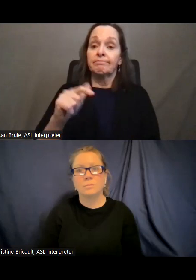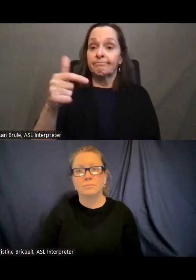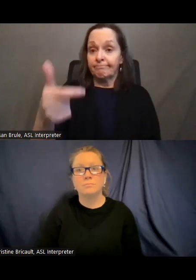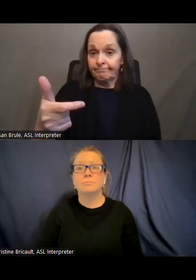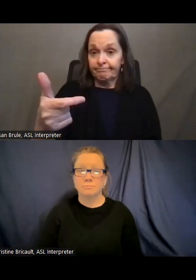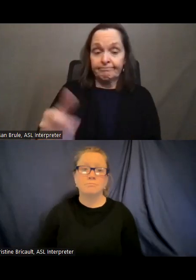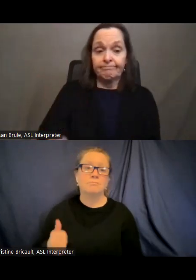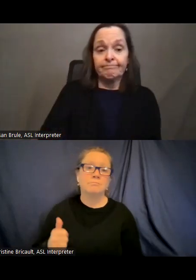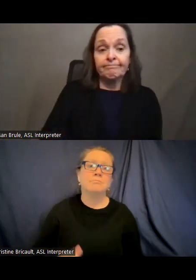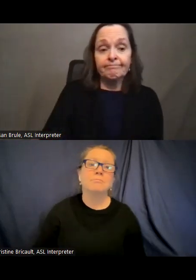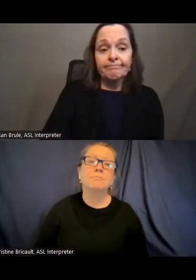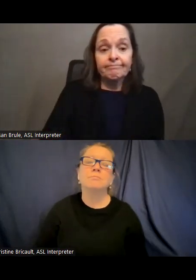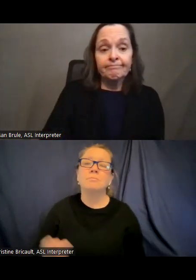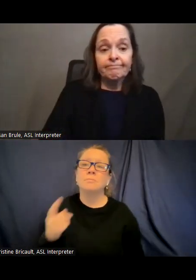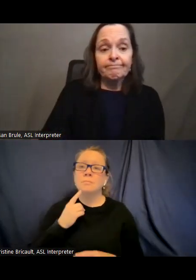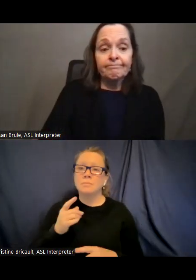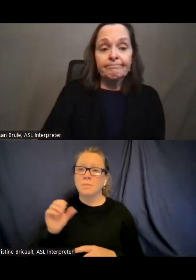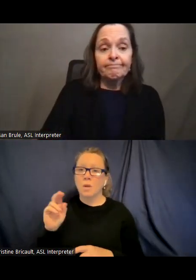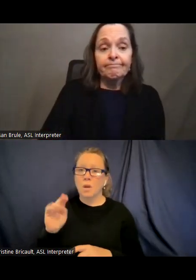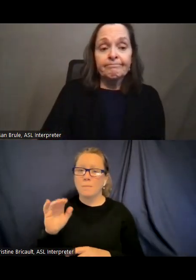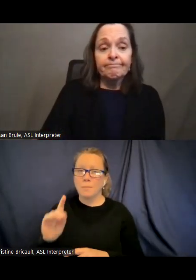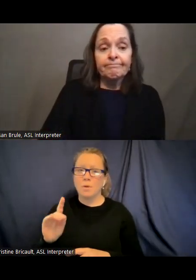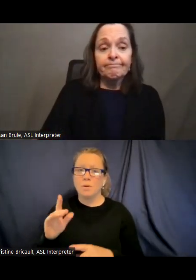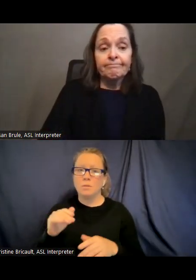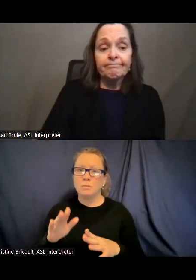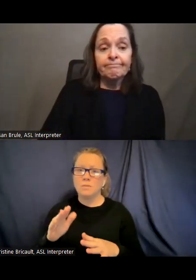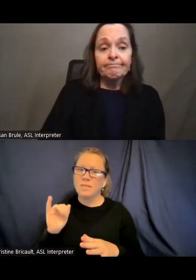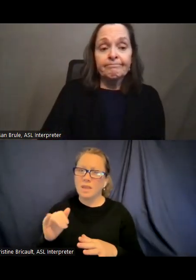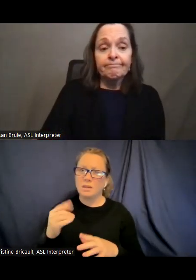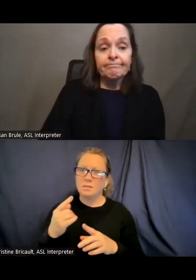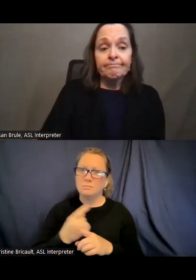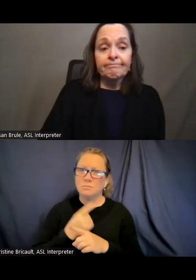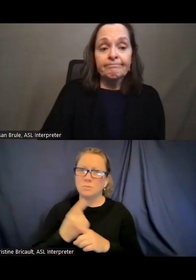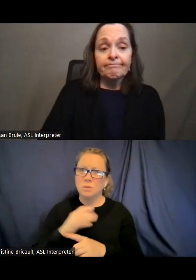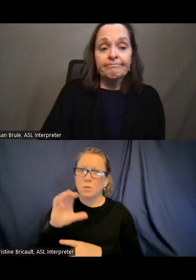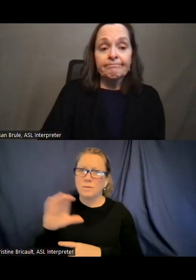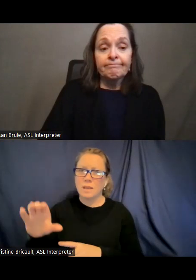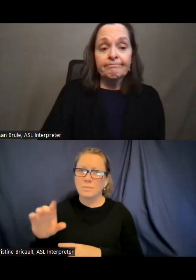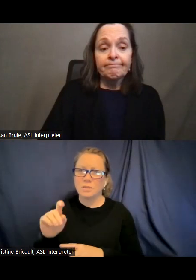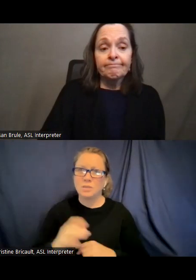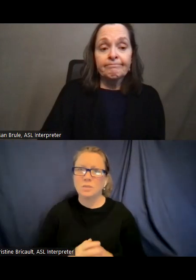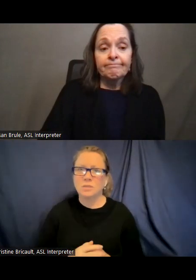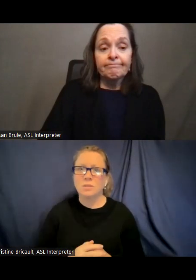meeting applications rise to the level of acceptable Closed Captioning? It depends.